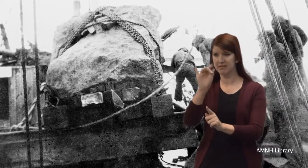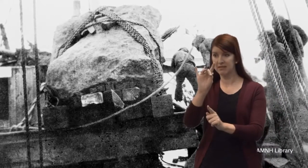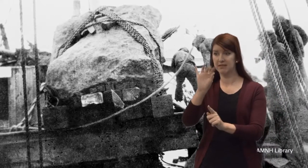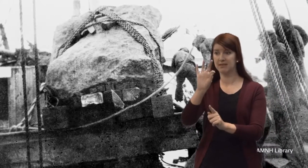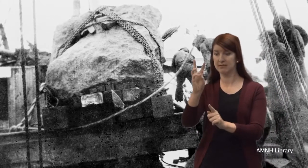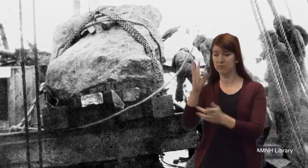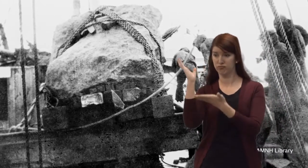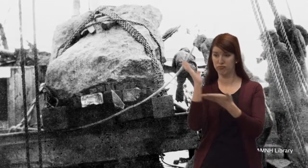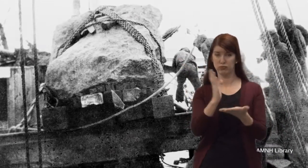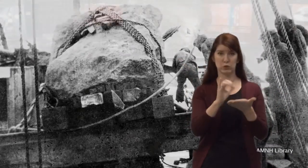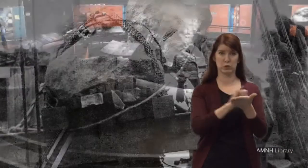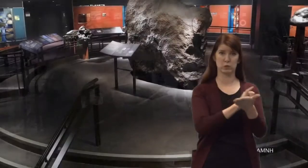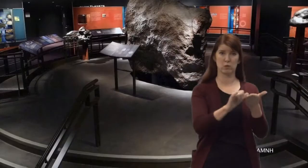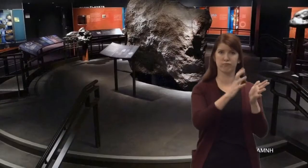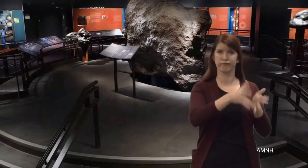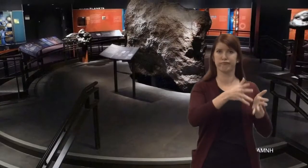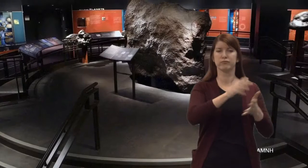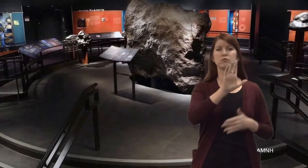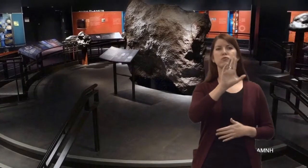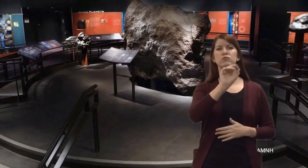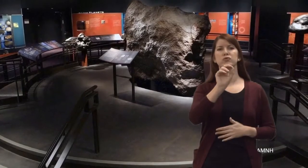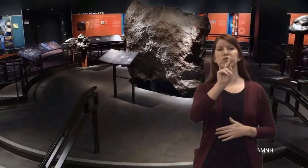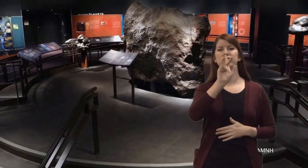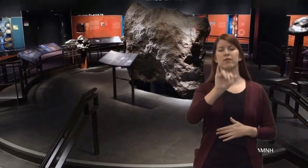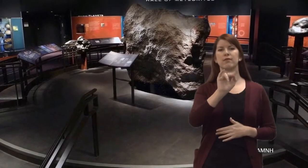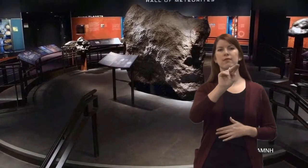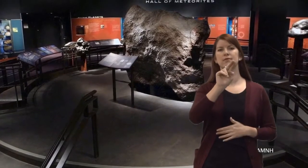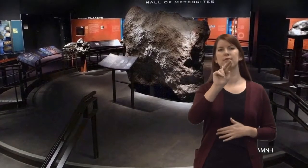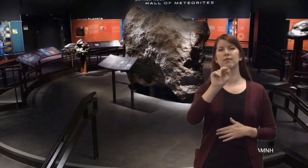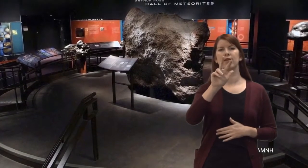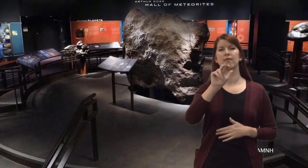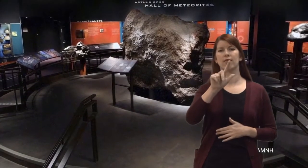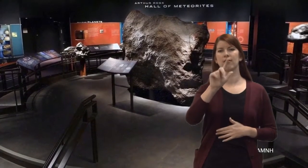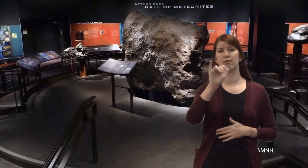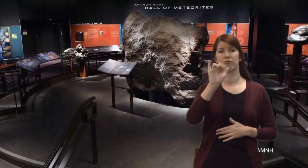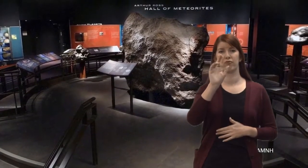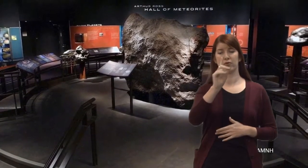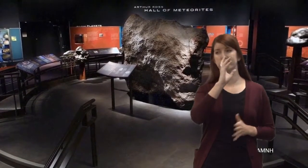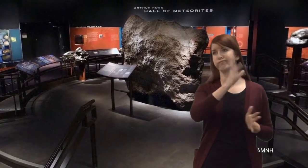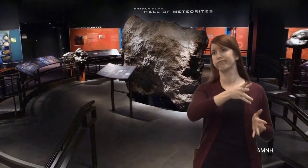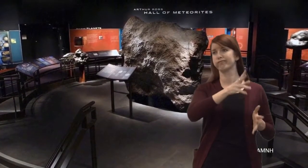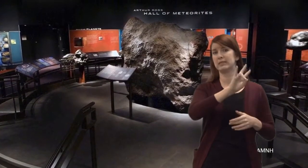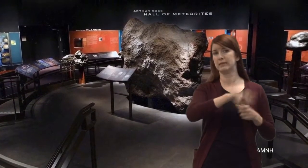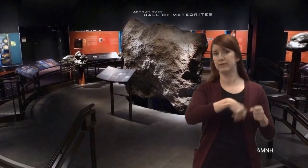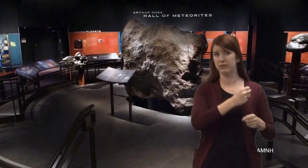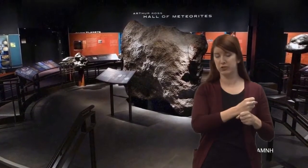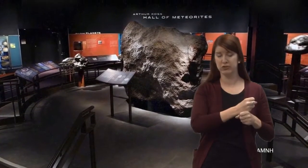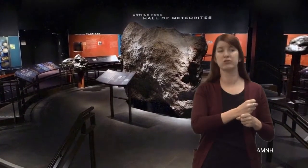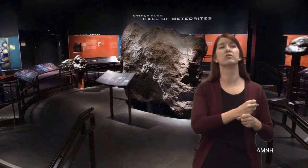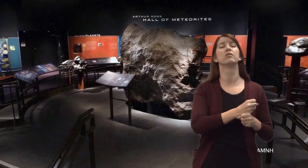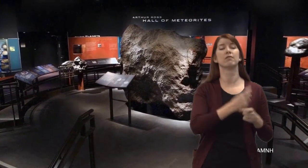for about seven years before it was finally purchased and brought to the museum where it now sits in our Meteorite Hall.